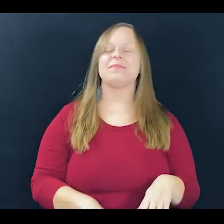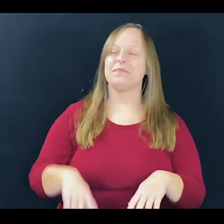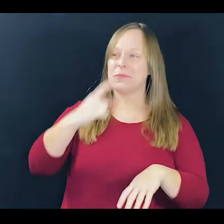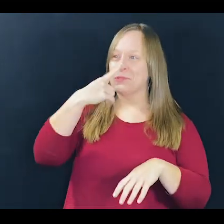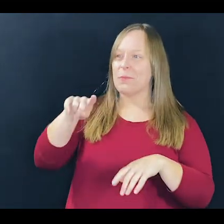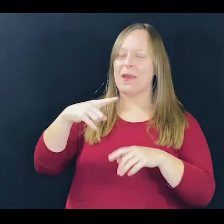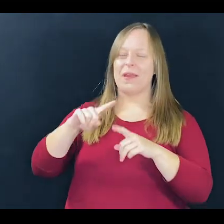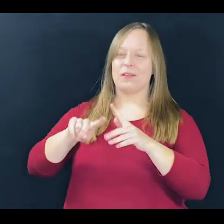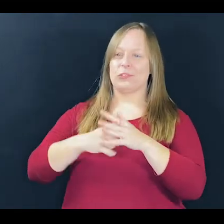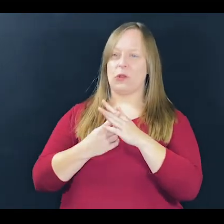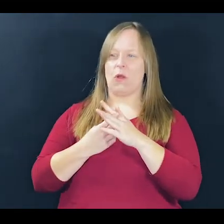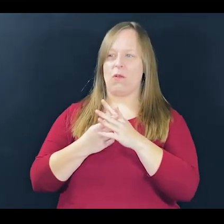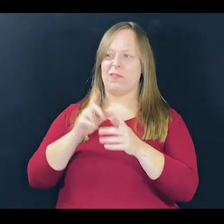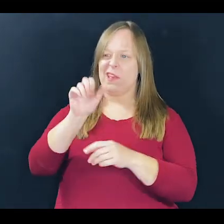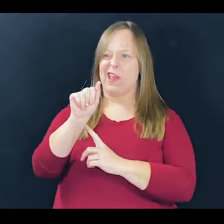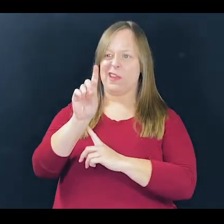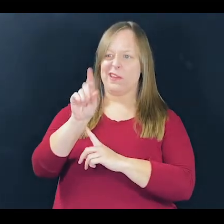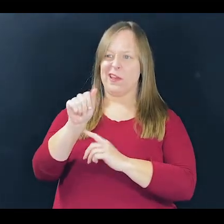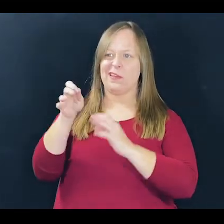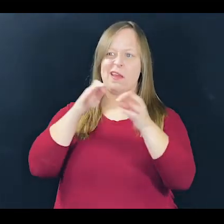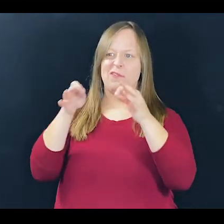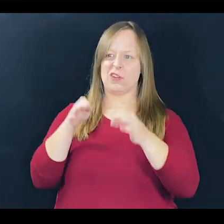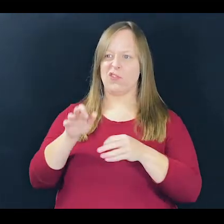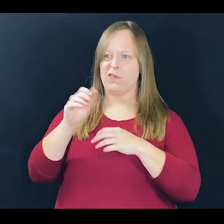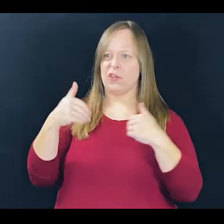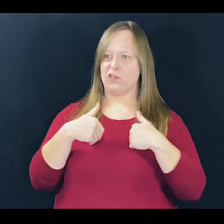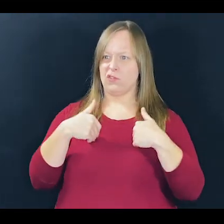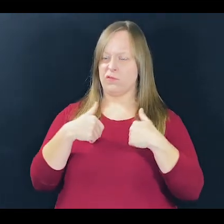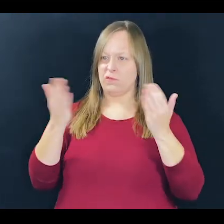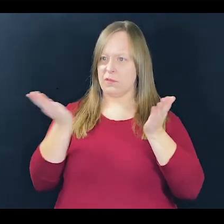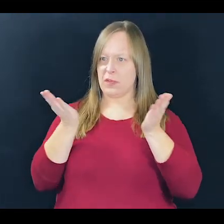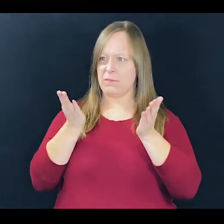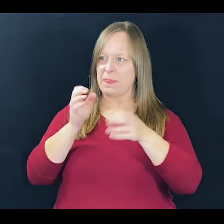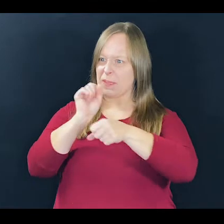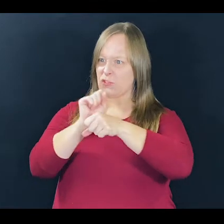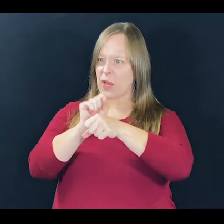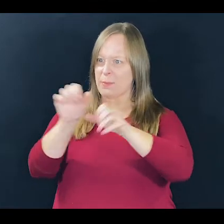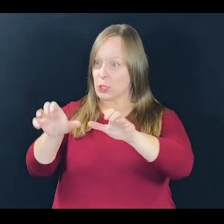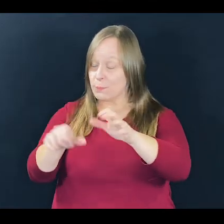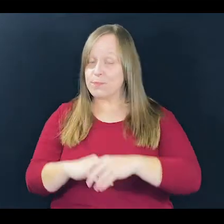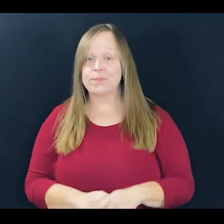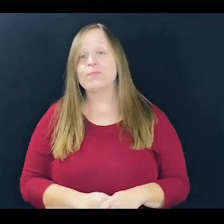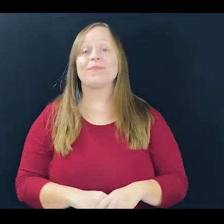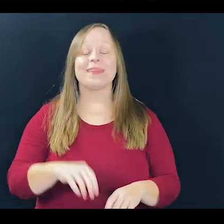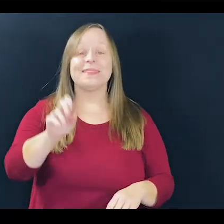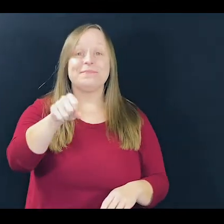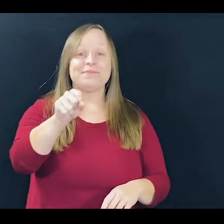K: So can you start by telling us the ADA definition of a service animal and the tasks that they perform.